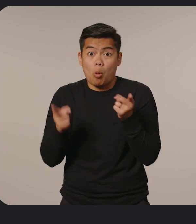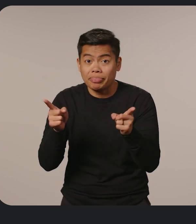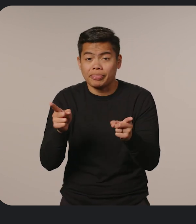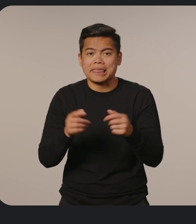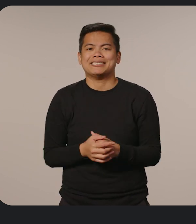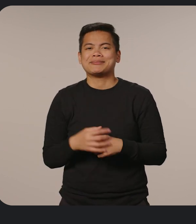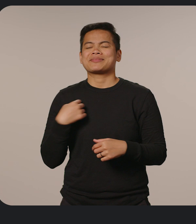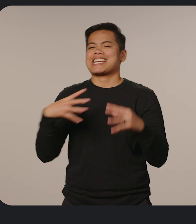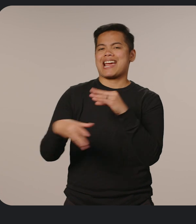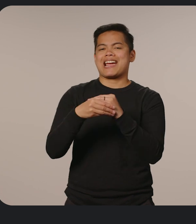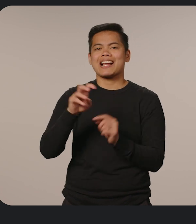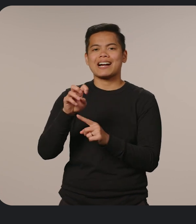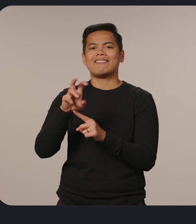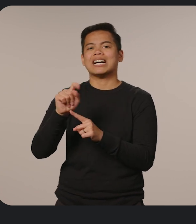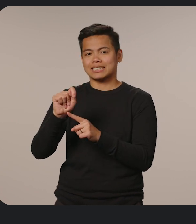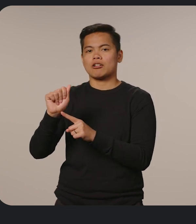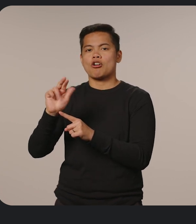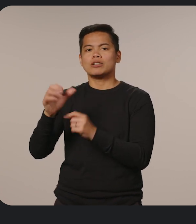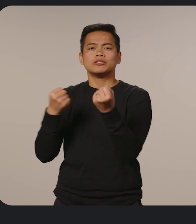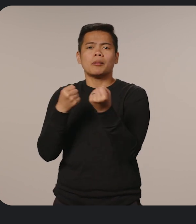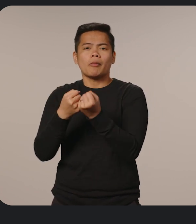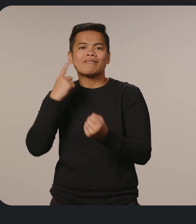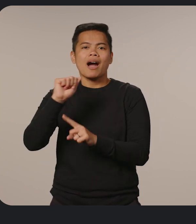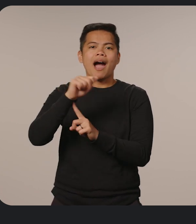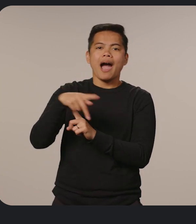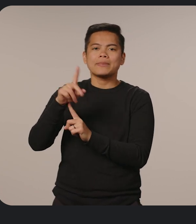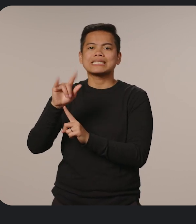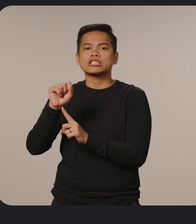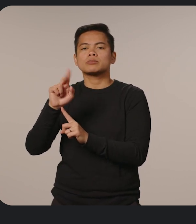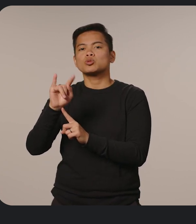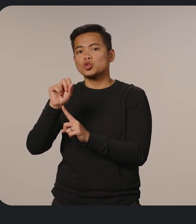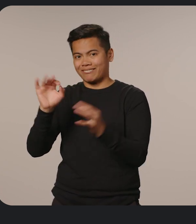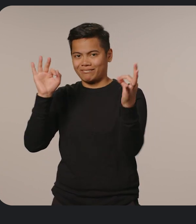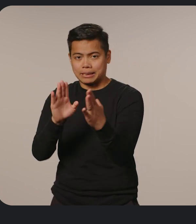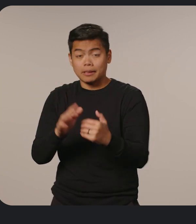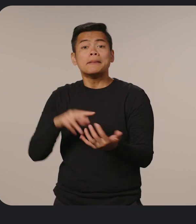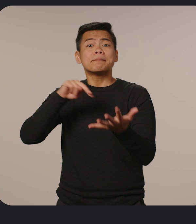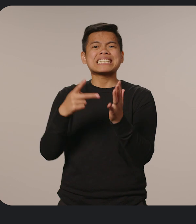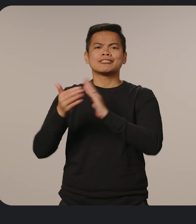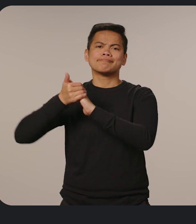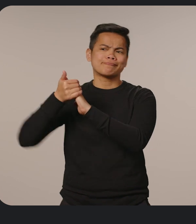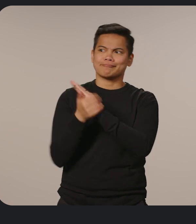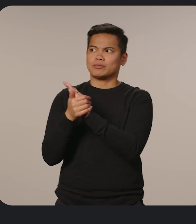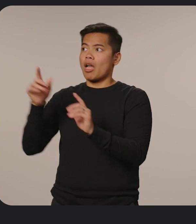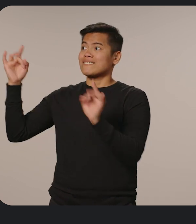so we added event Arc support for app distribution feedback this means you can